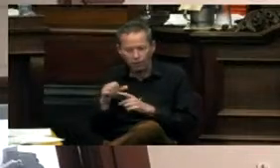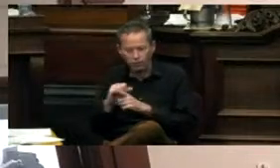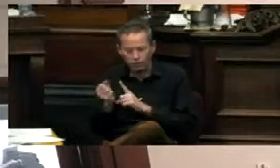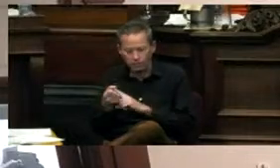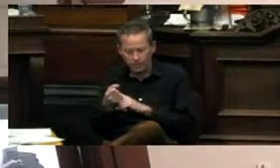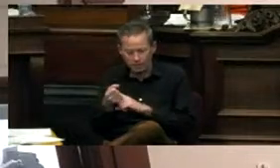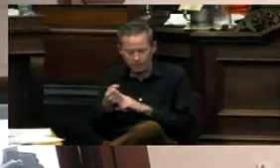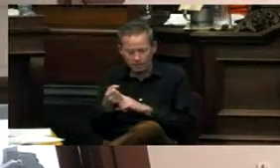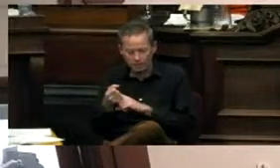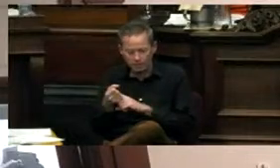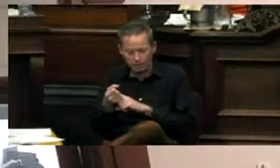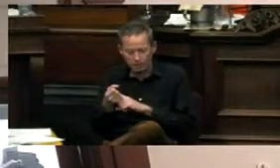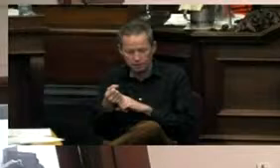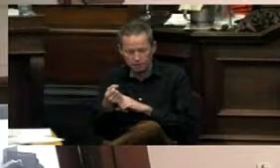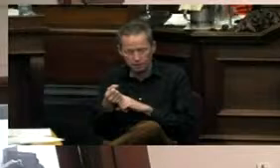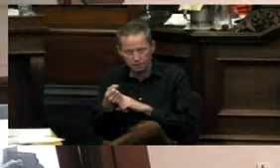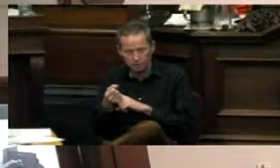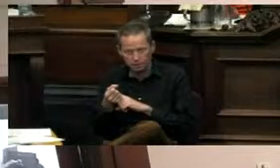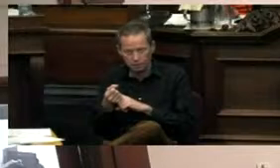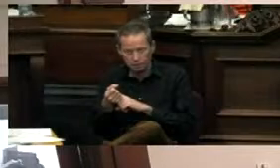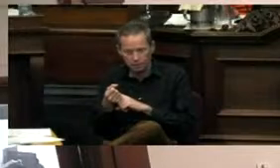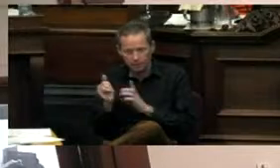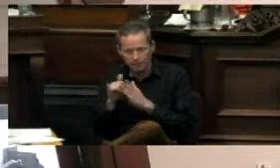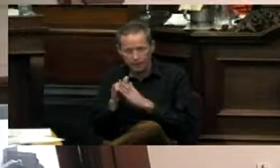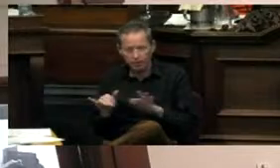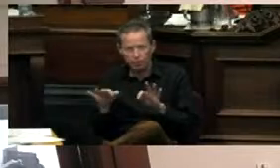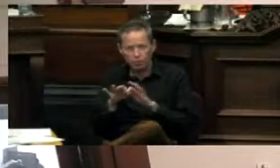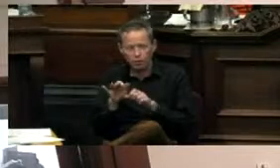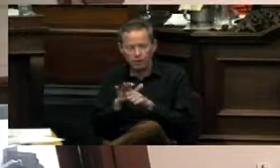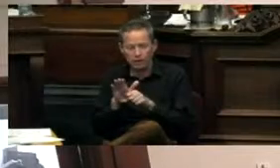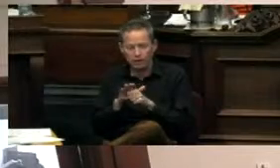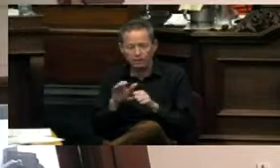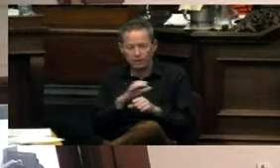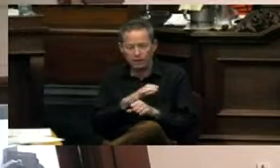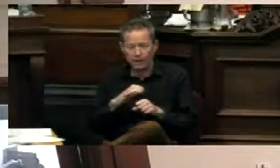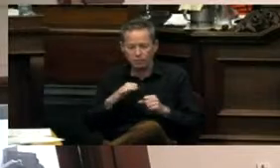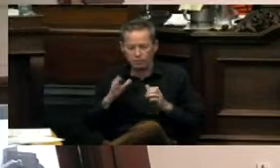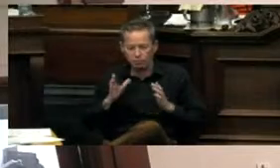as a death in the family or